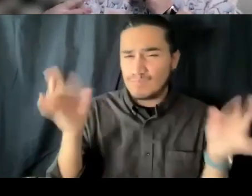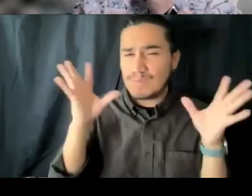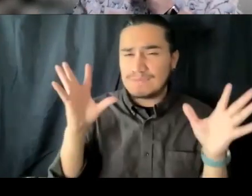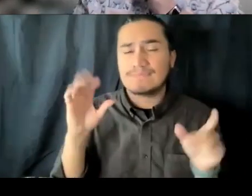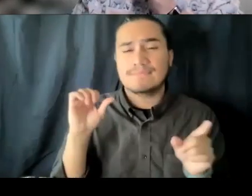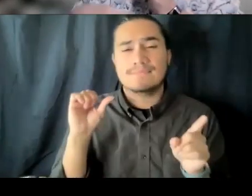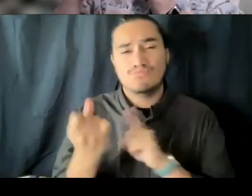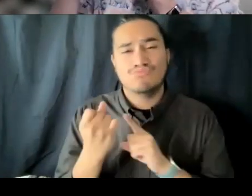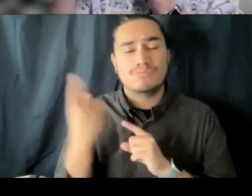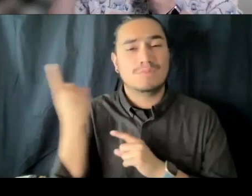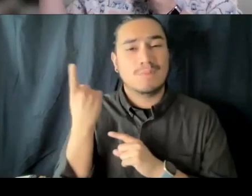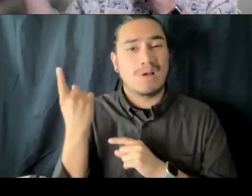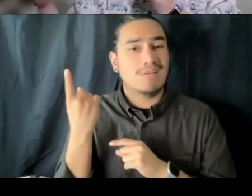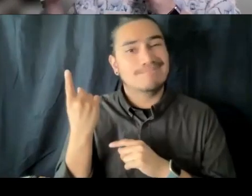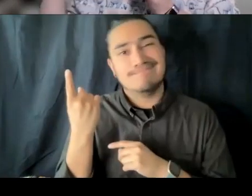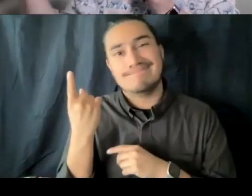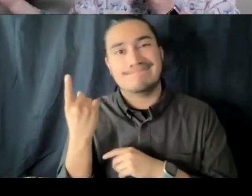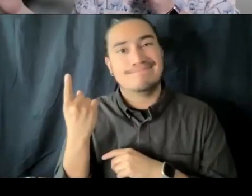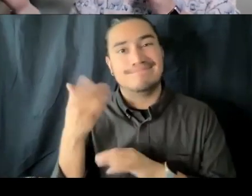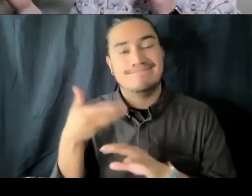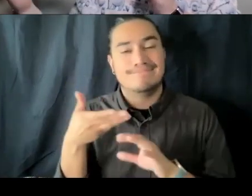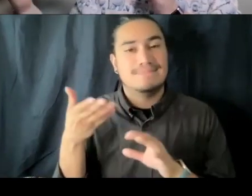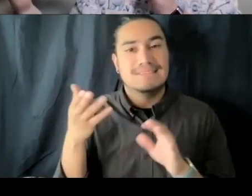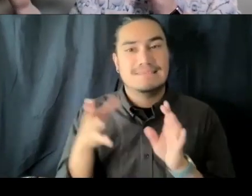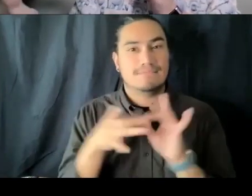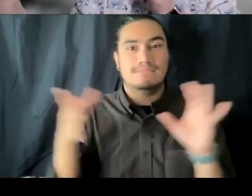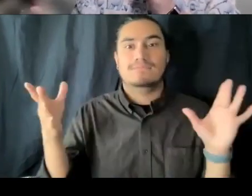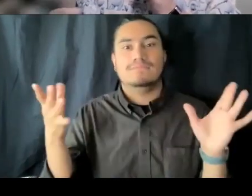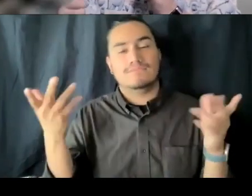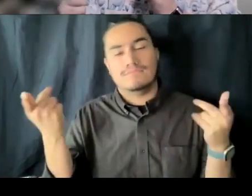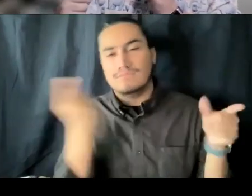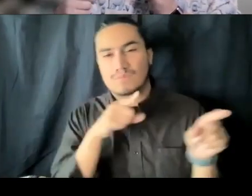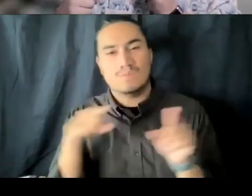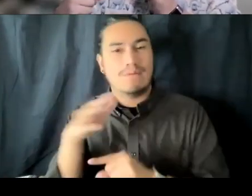somebody may be pretty disconnected from their surroundings